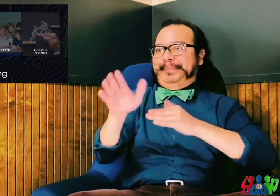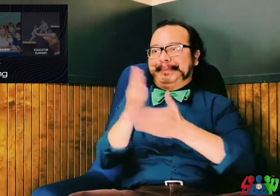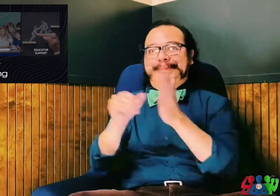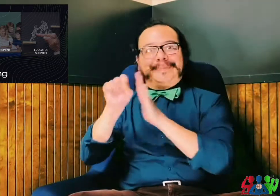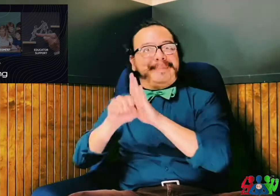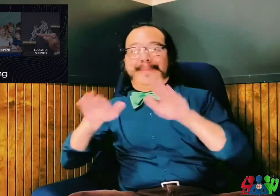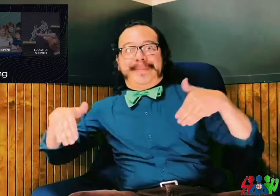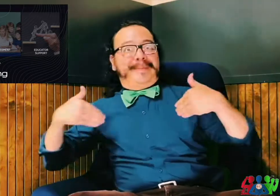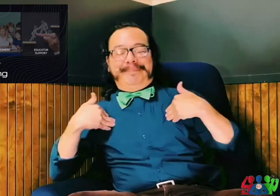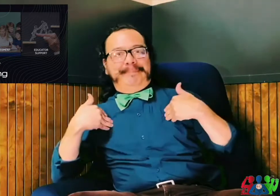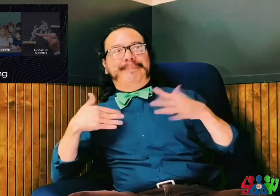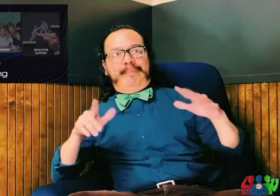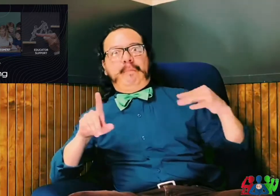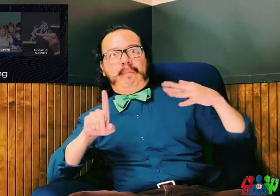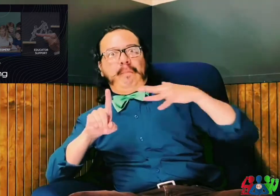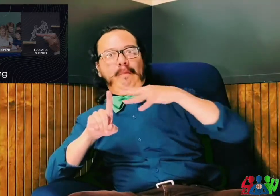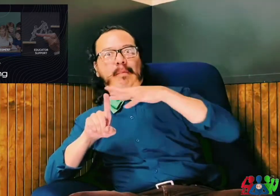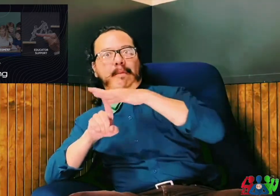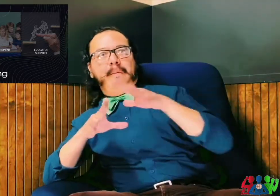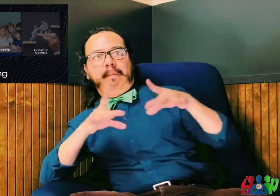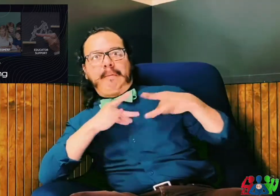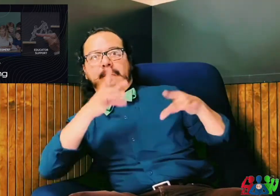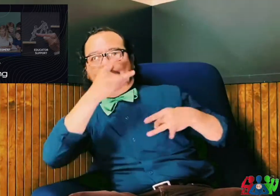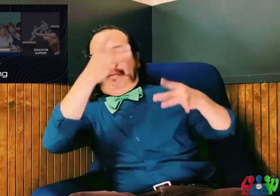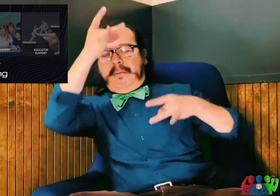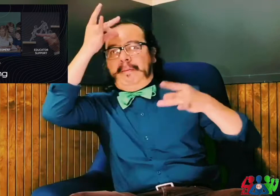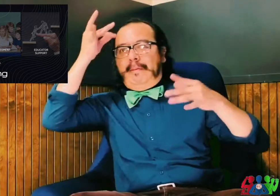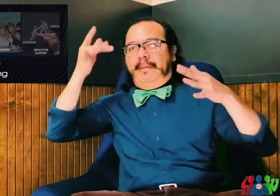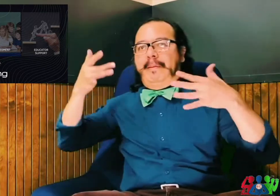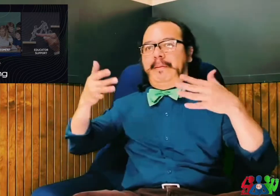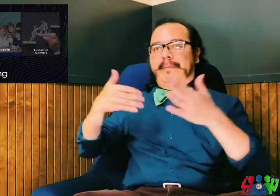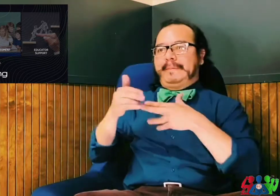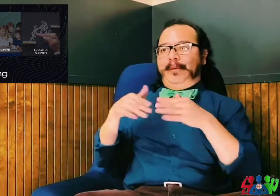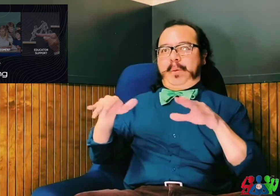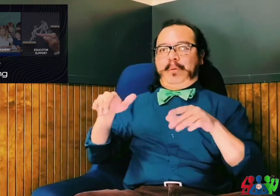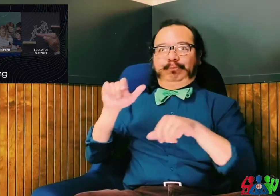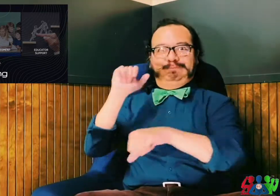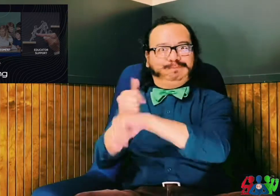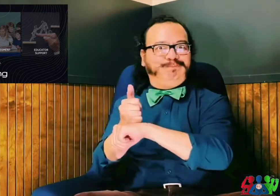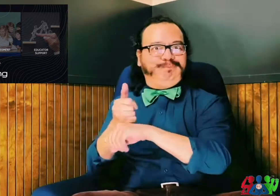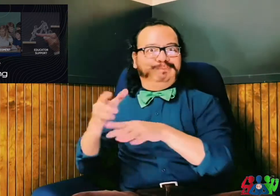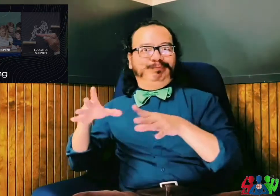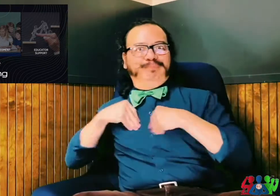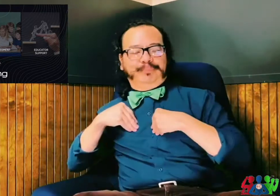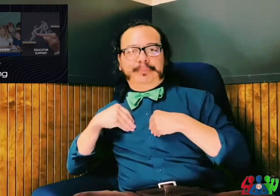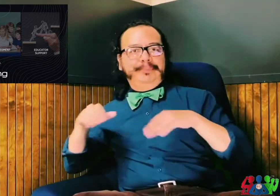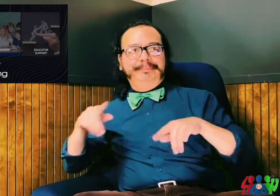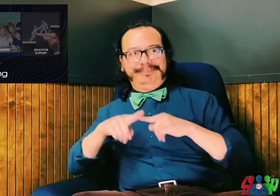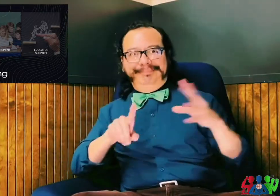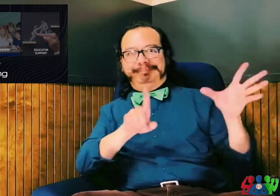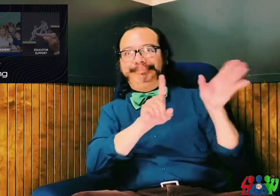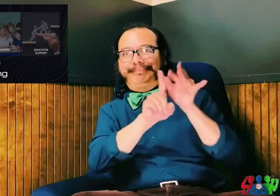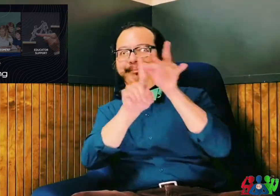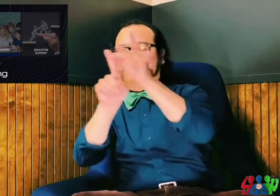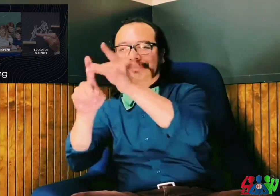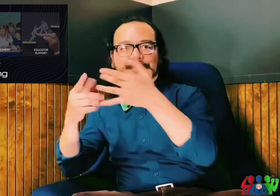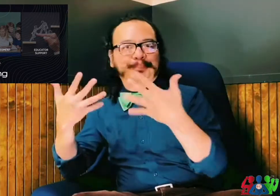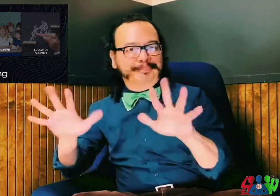even in those states that do not formally adopt the new standards.